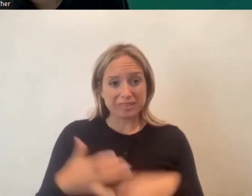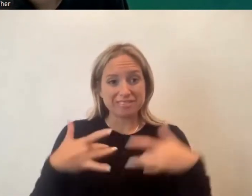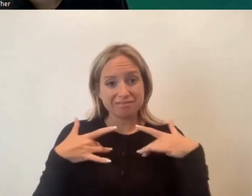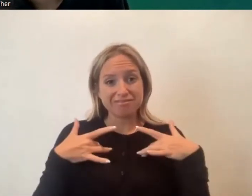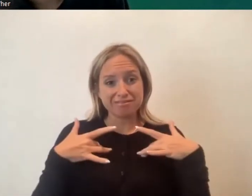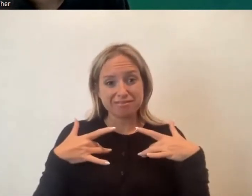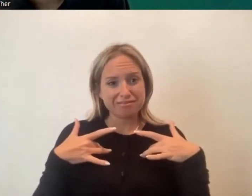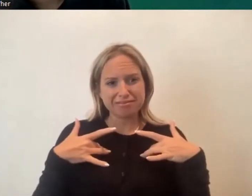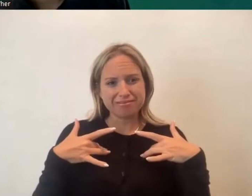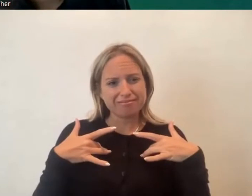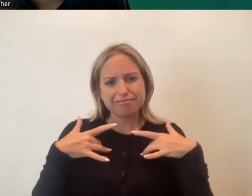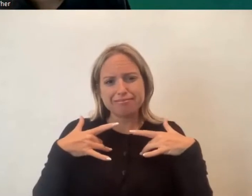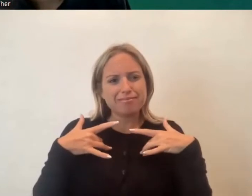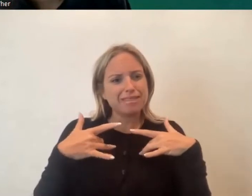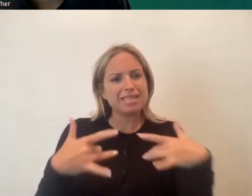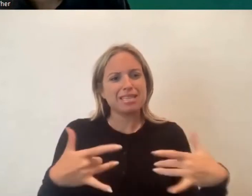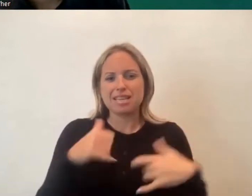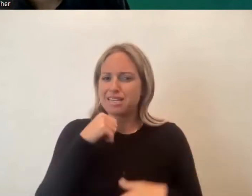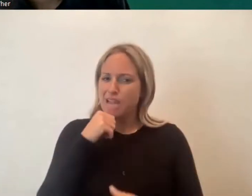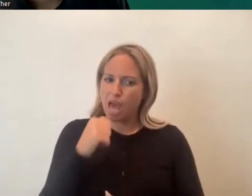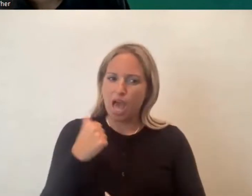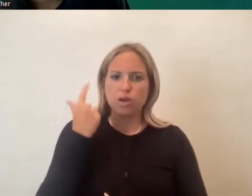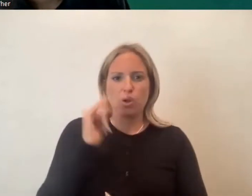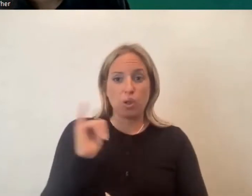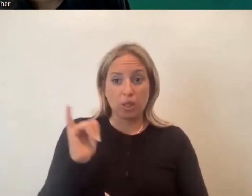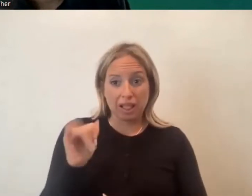not how it goes. These are administrative hearings.